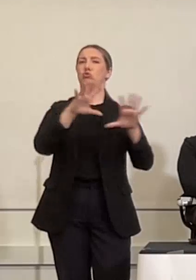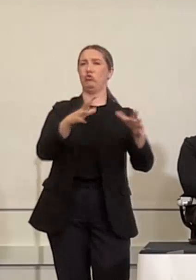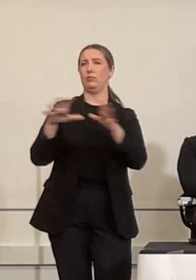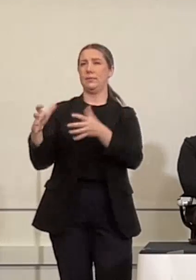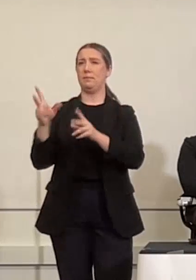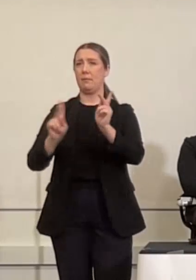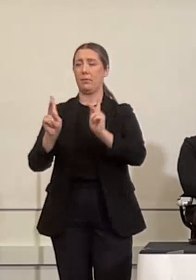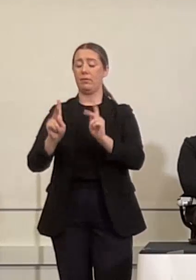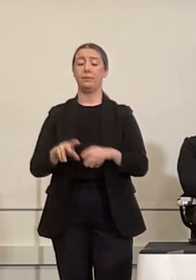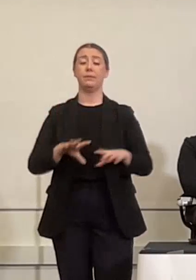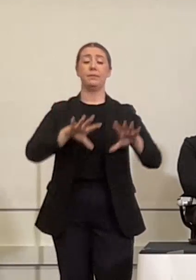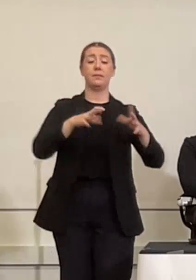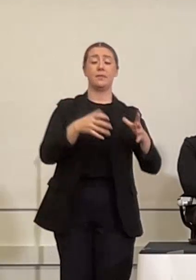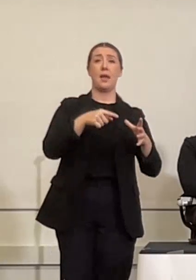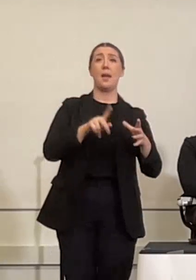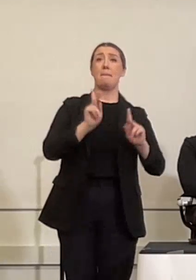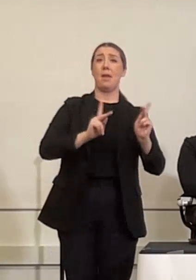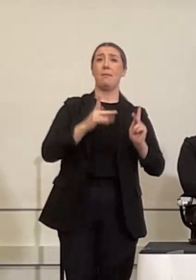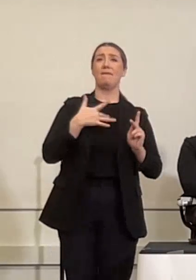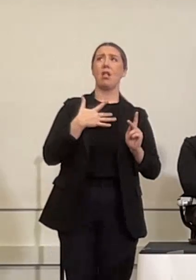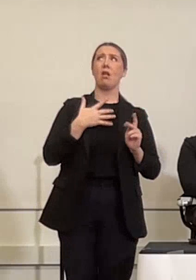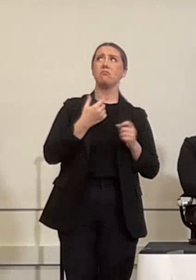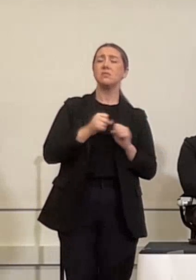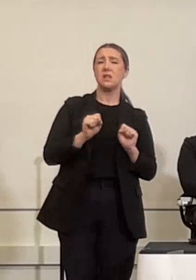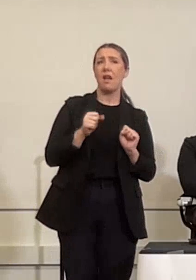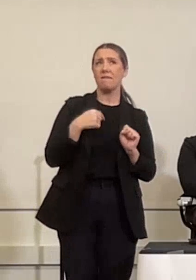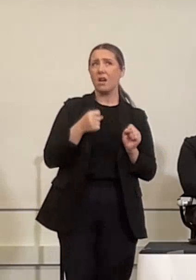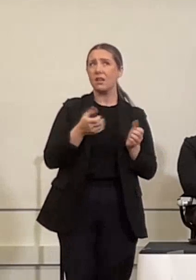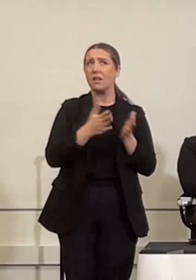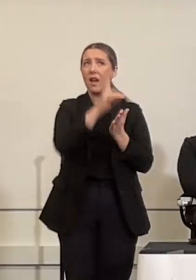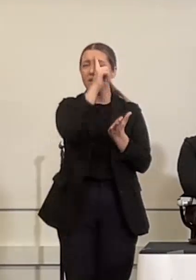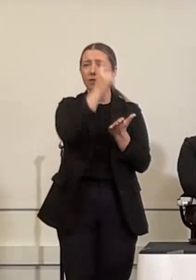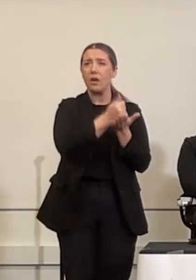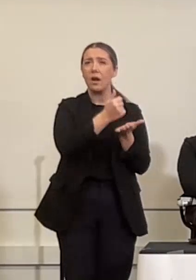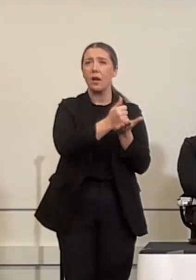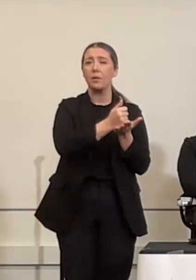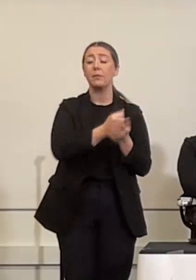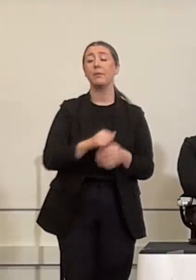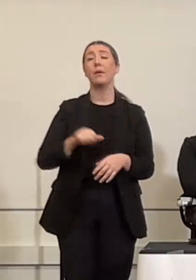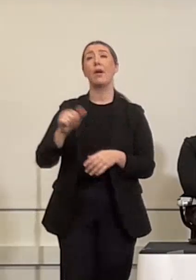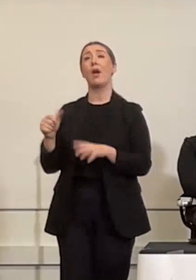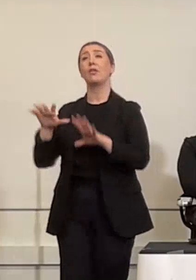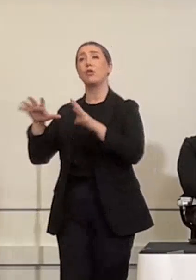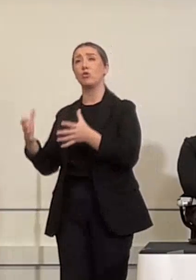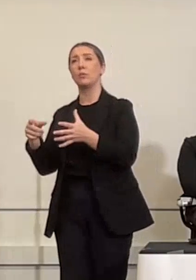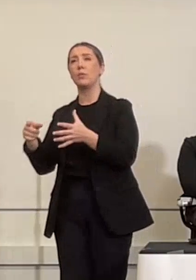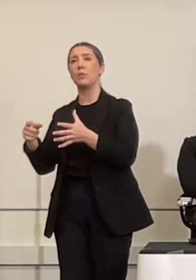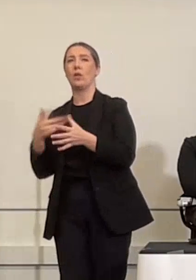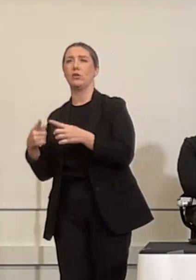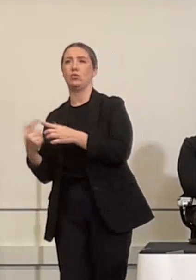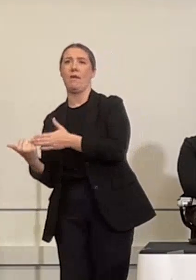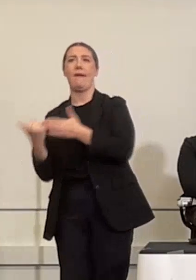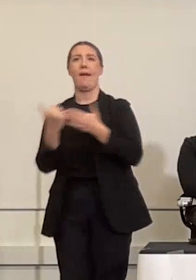can ask for help and then people that are willing to give that help when people put their hand up.